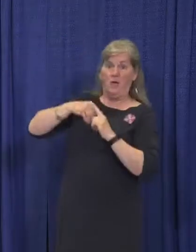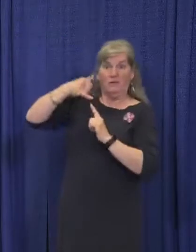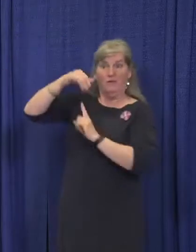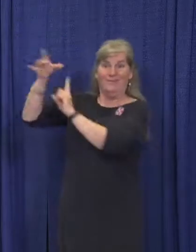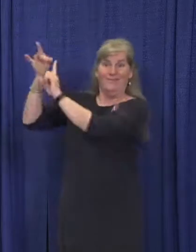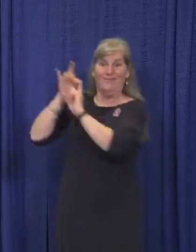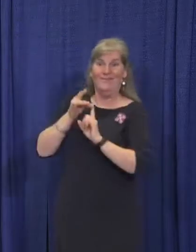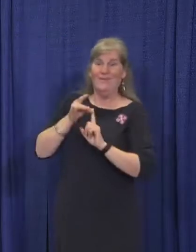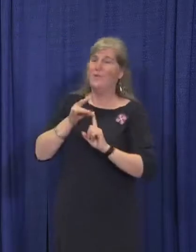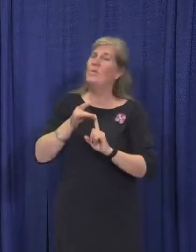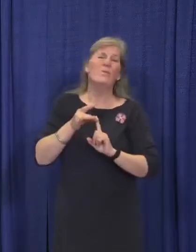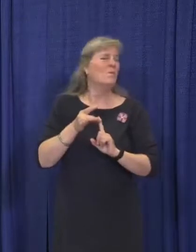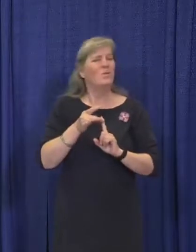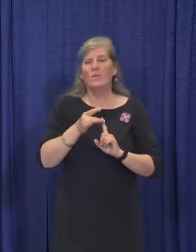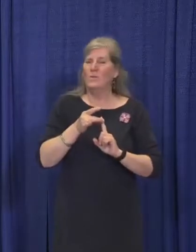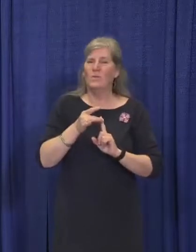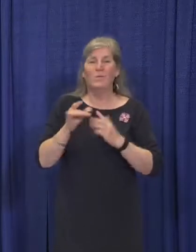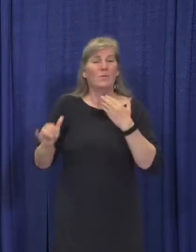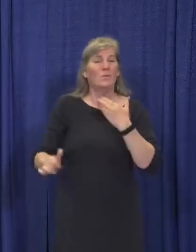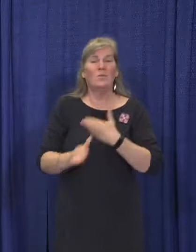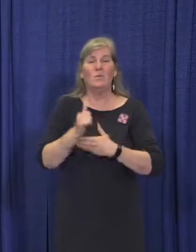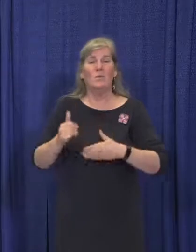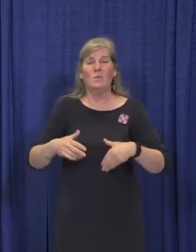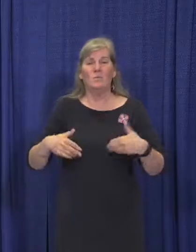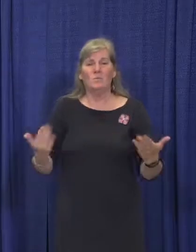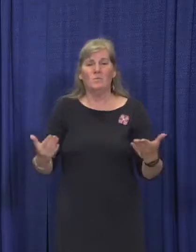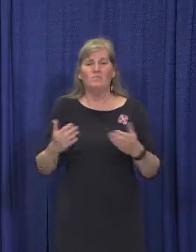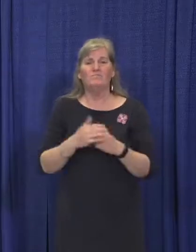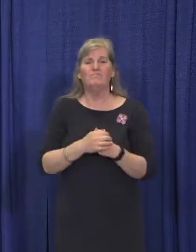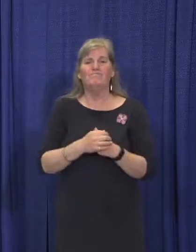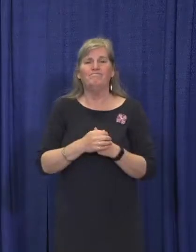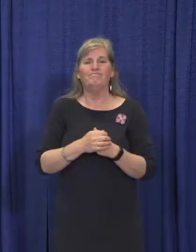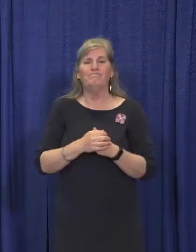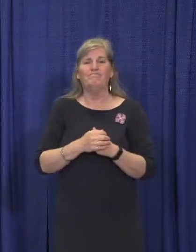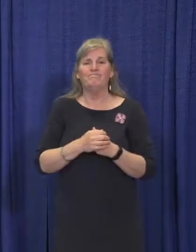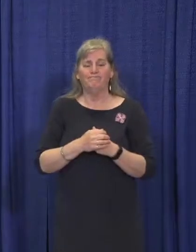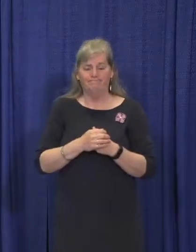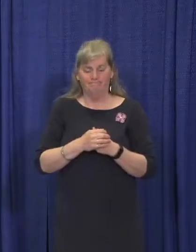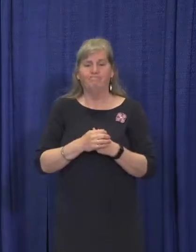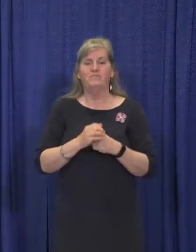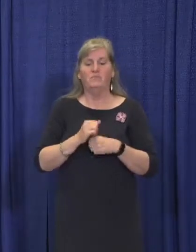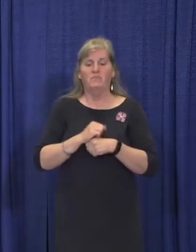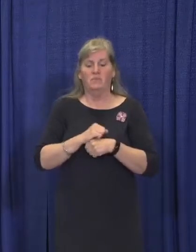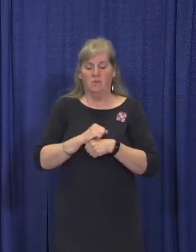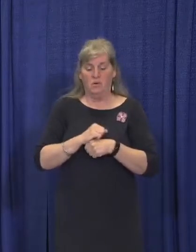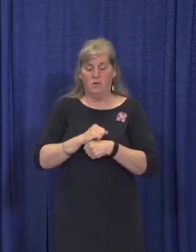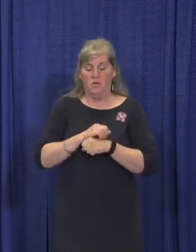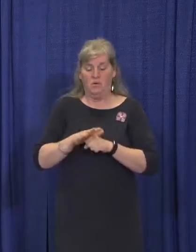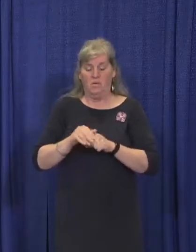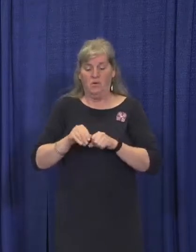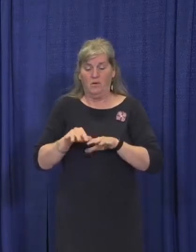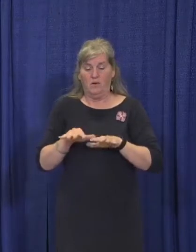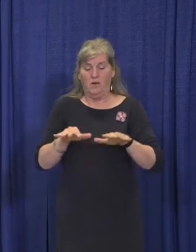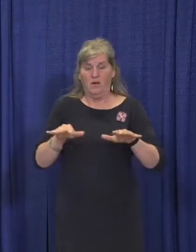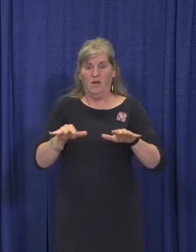from outside the territory. The biggest risk is continued spread of COVID-19 connected to